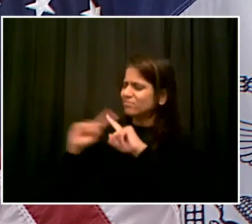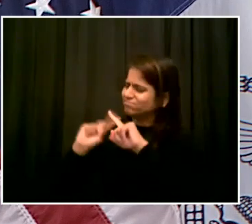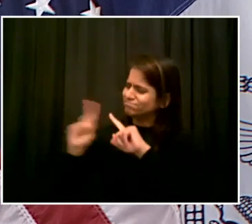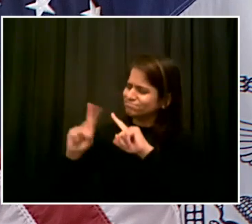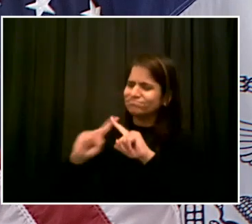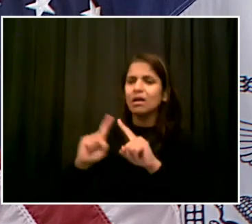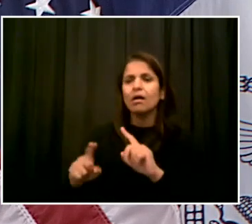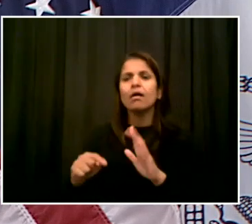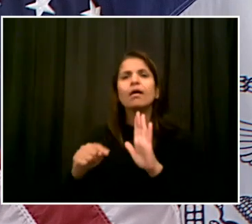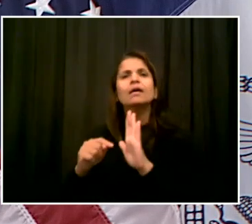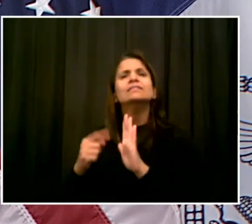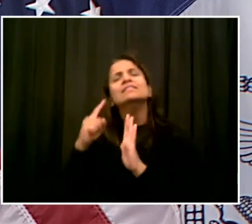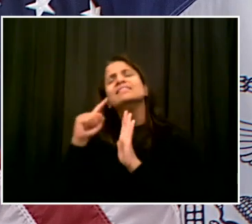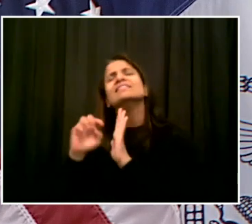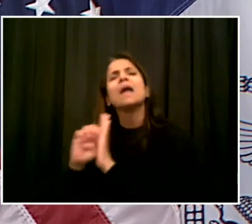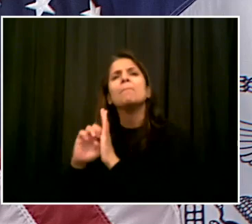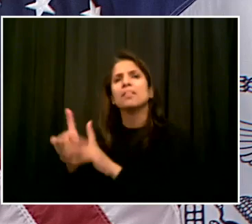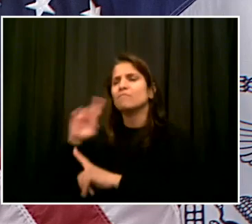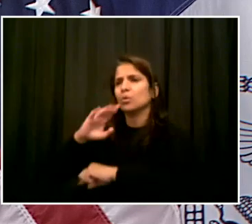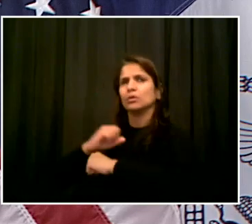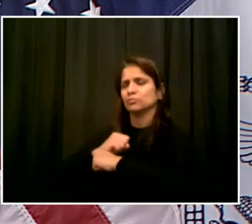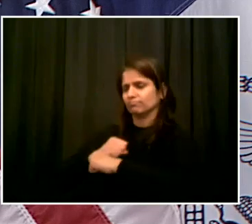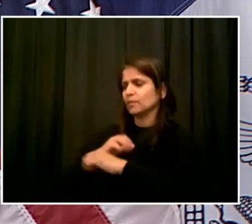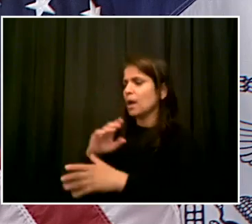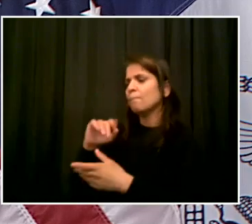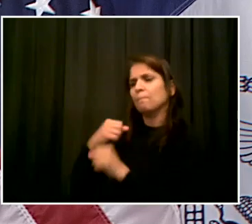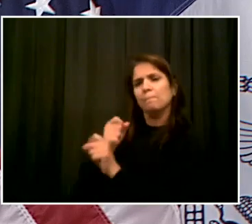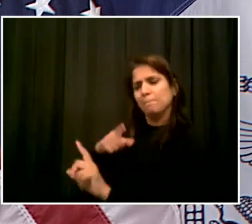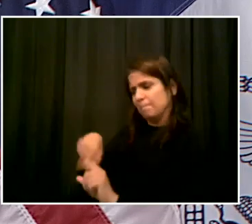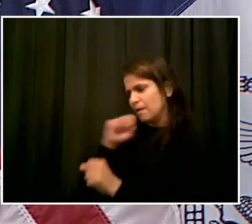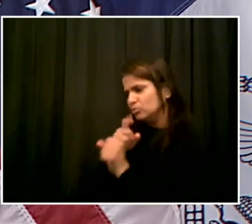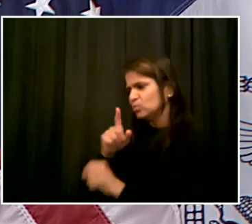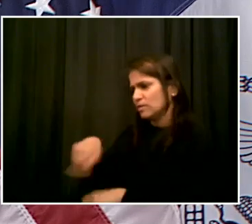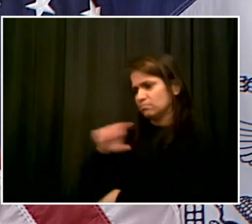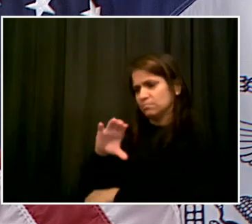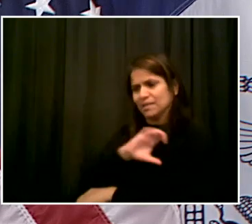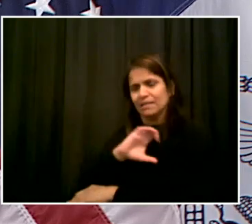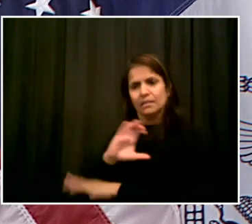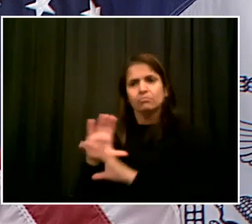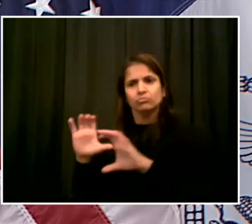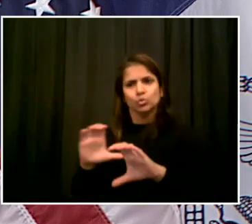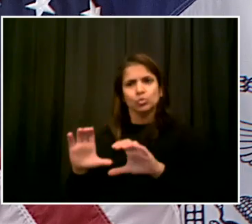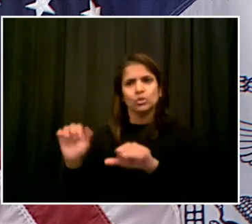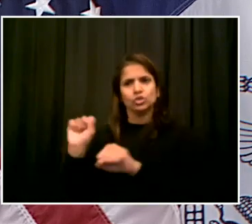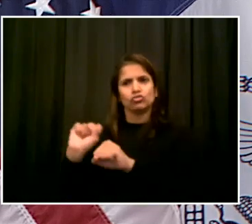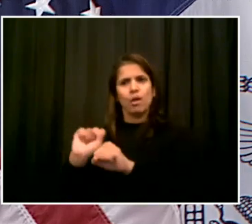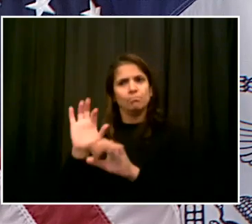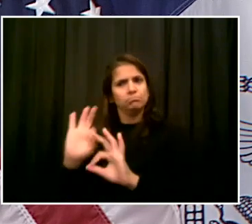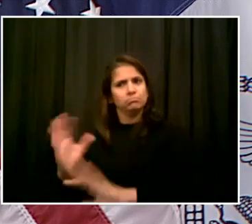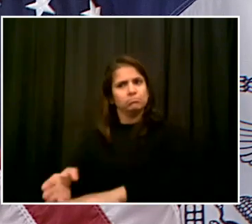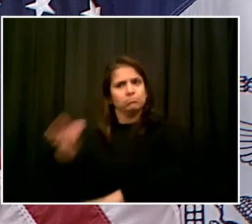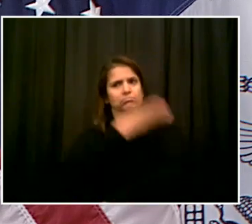GOING TO IMPROVE AND PESED THE PROCESS, THE APPROPRIATE, THE